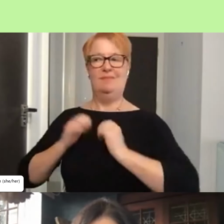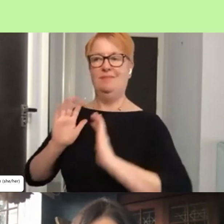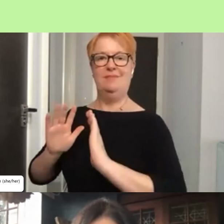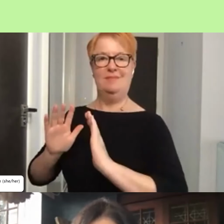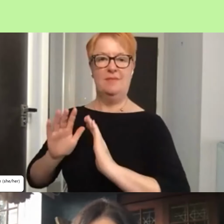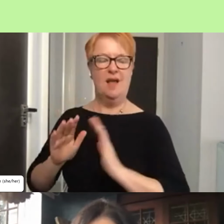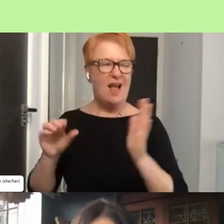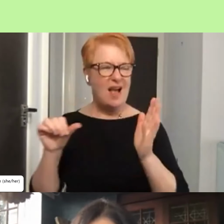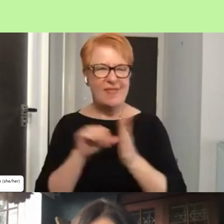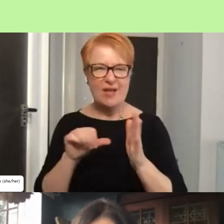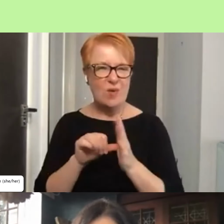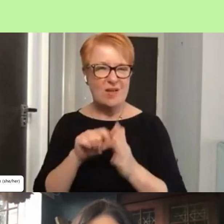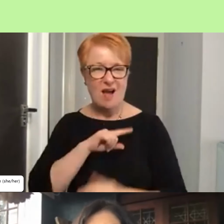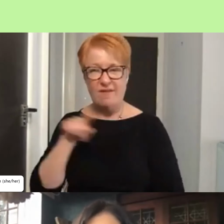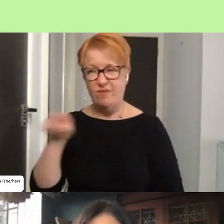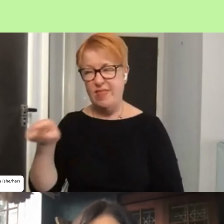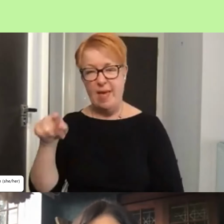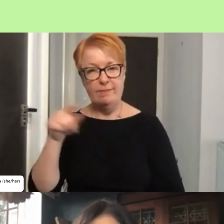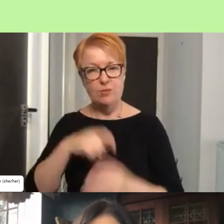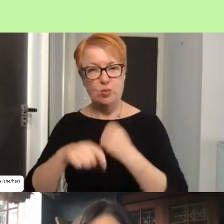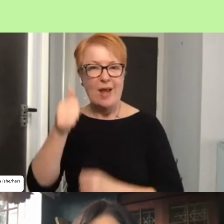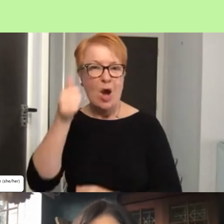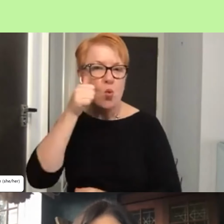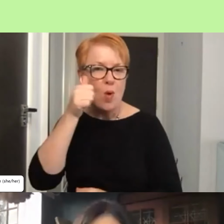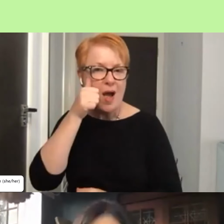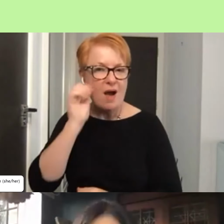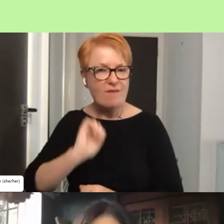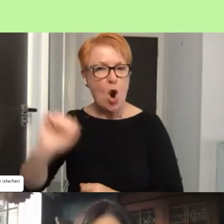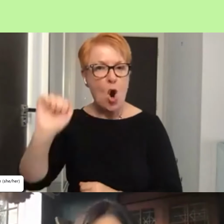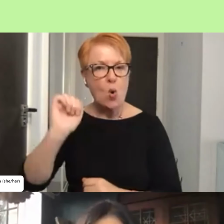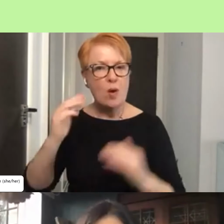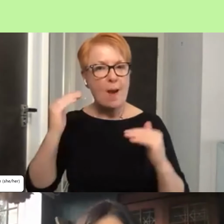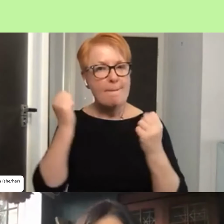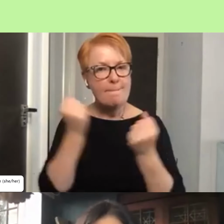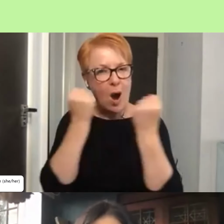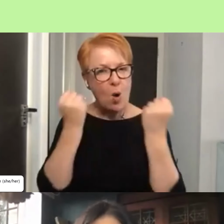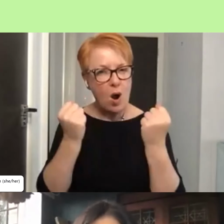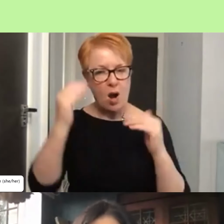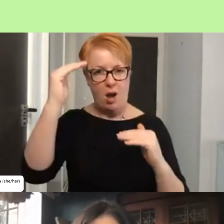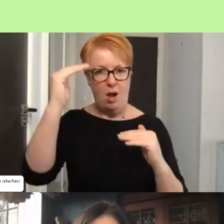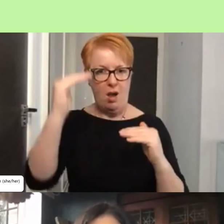That's why it's hard to be aware of your own power. And that's why it's hard to think that you would facilitate for others.